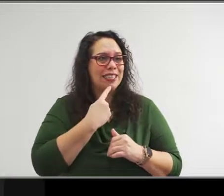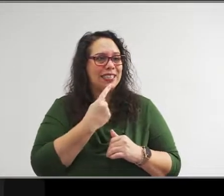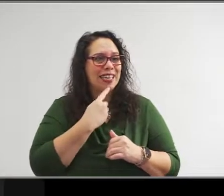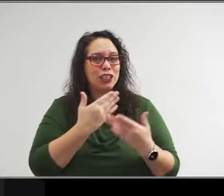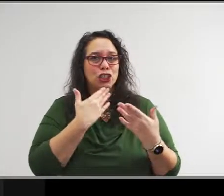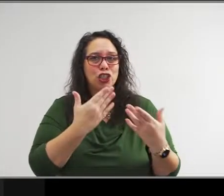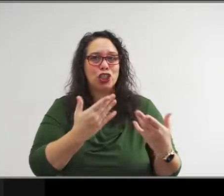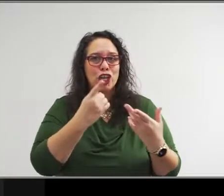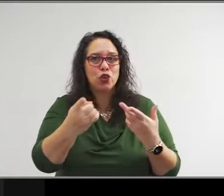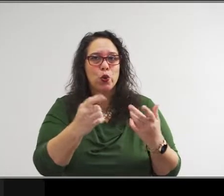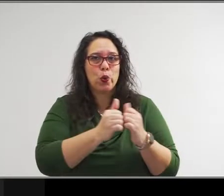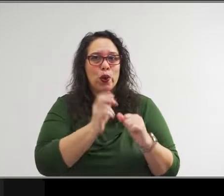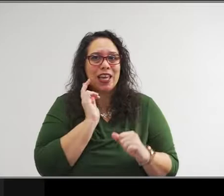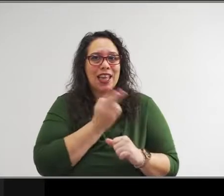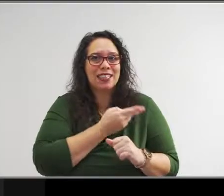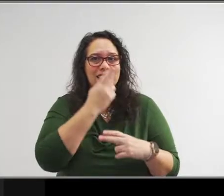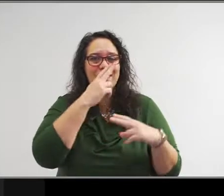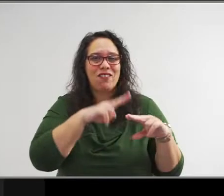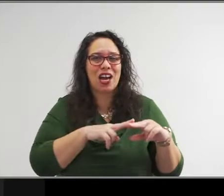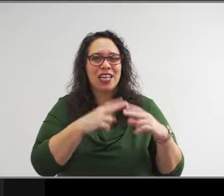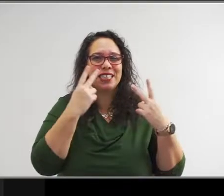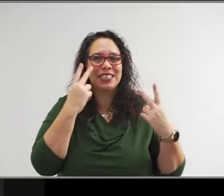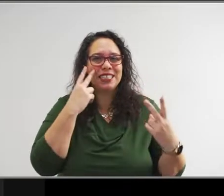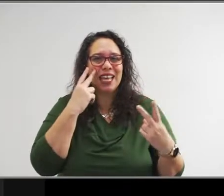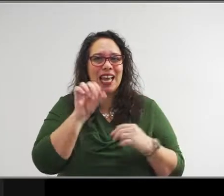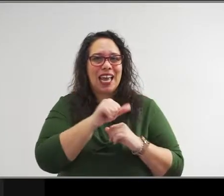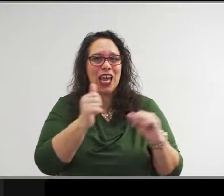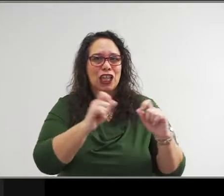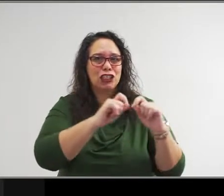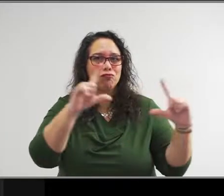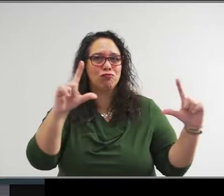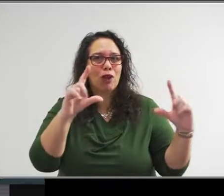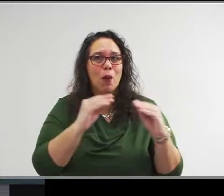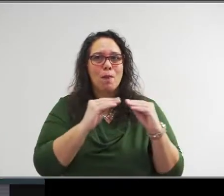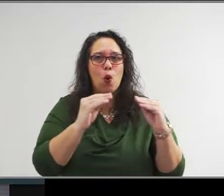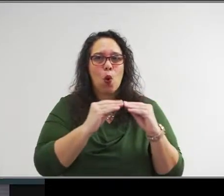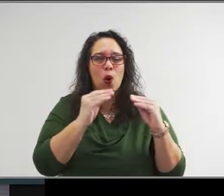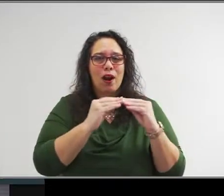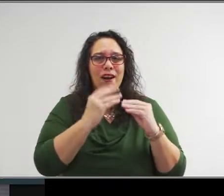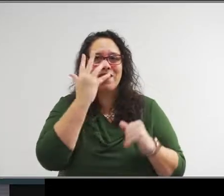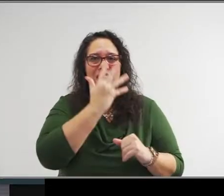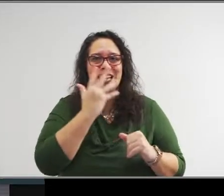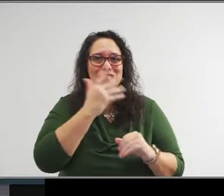It's fun to see a different screen with more faces, so welcome to our Zoom.